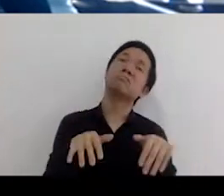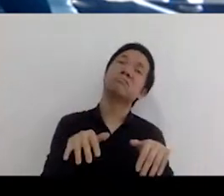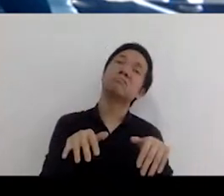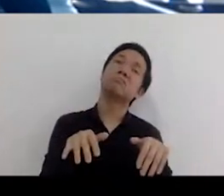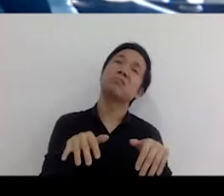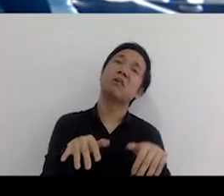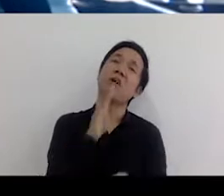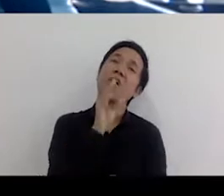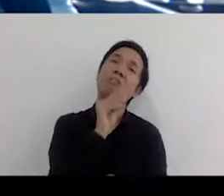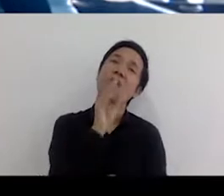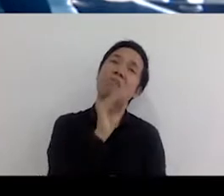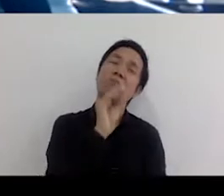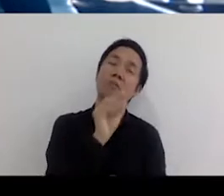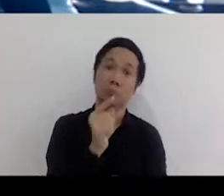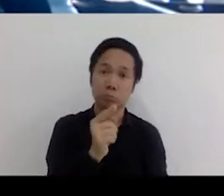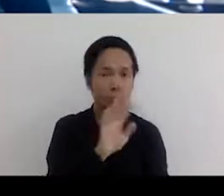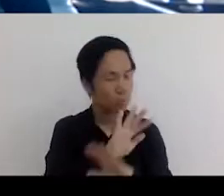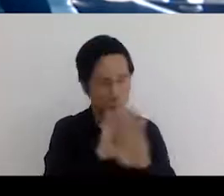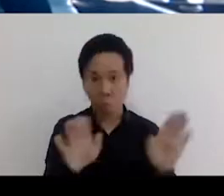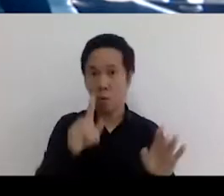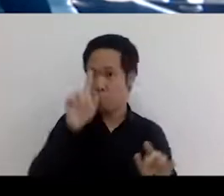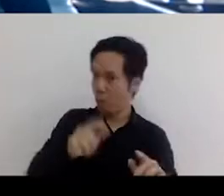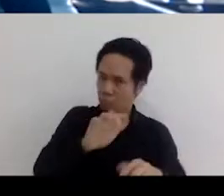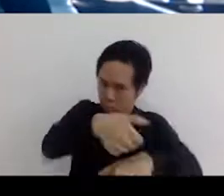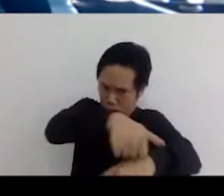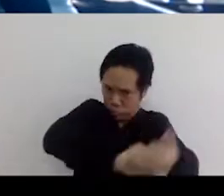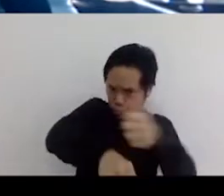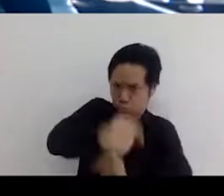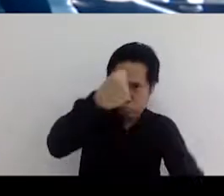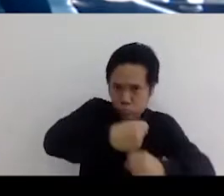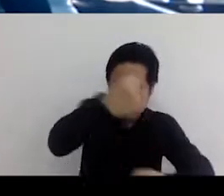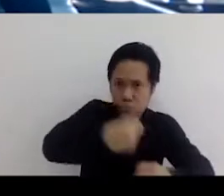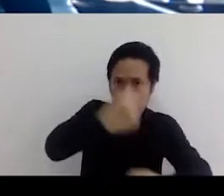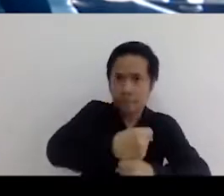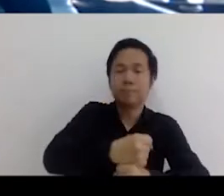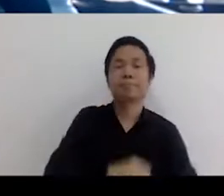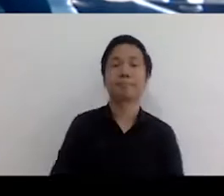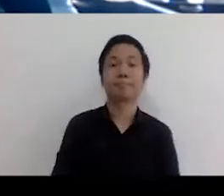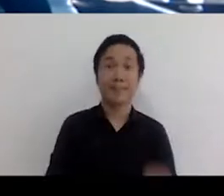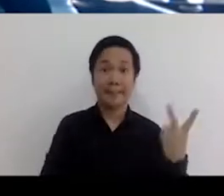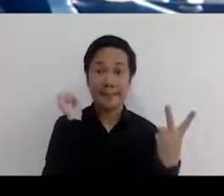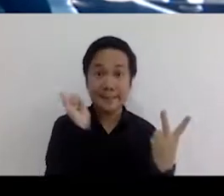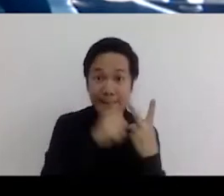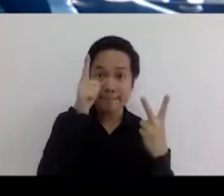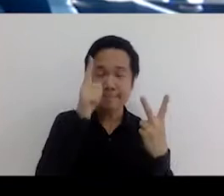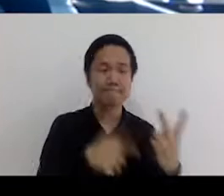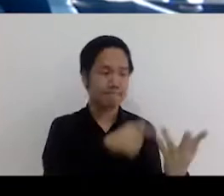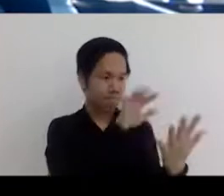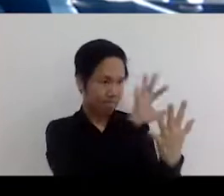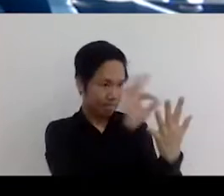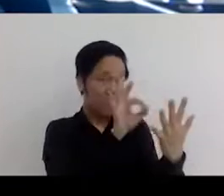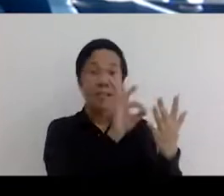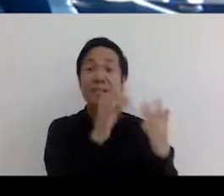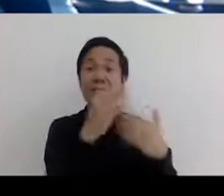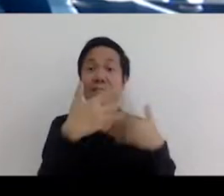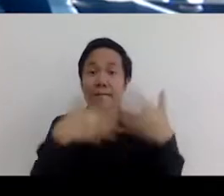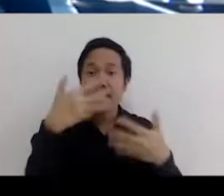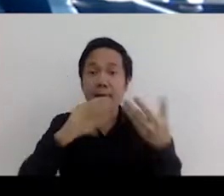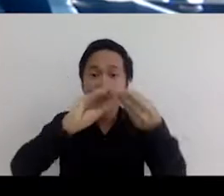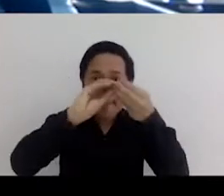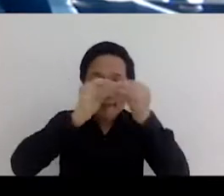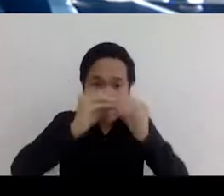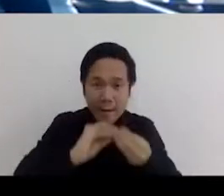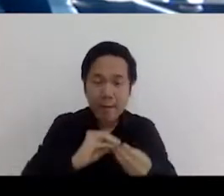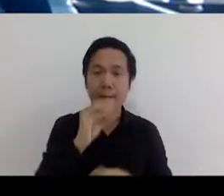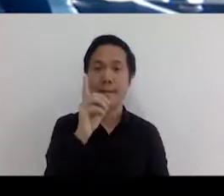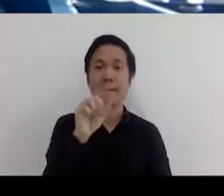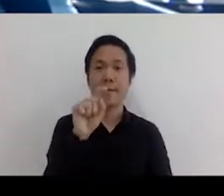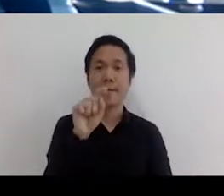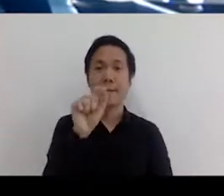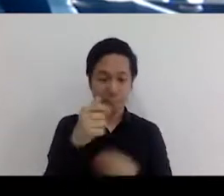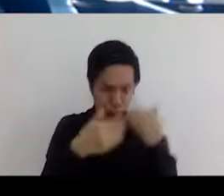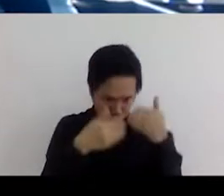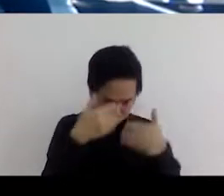So we really need as the UN to continue to invest on collecting data, on helping governments to have the proper data.